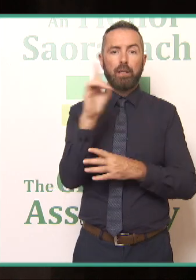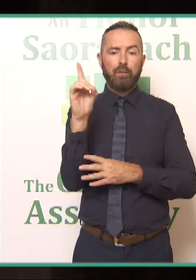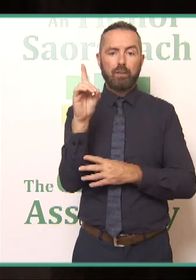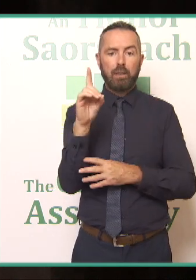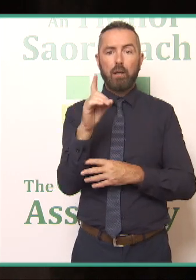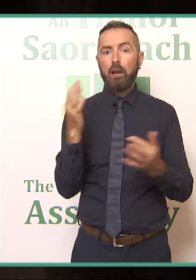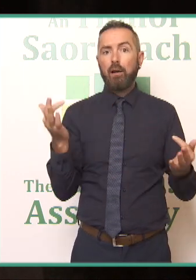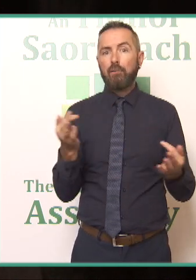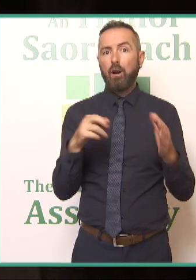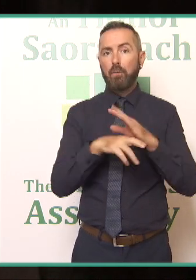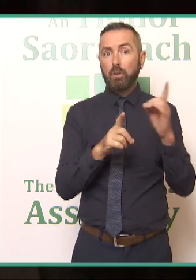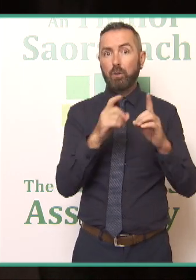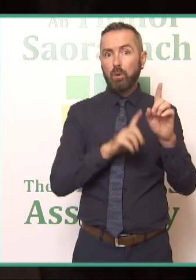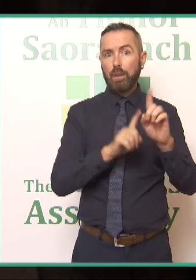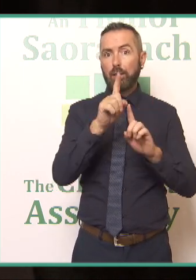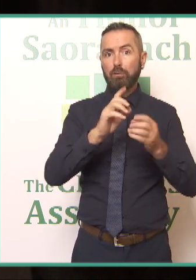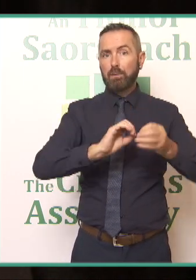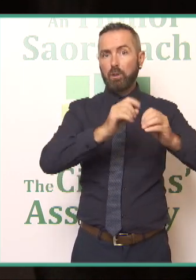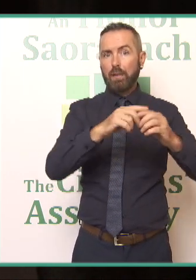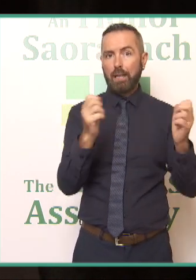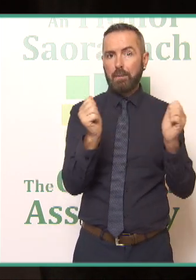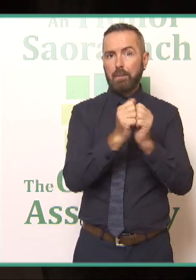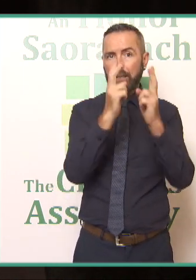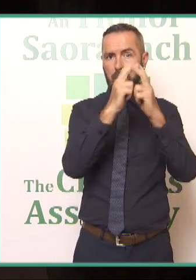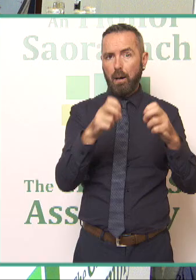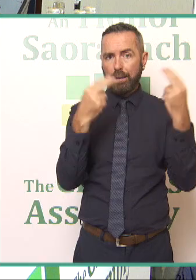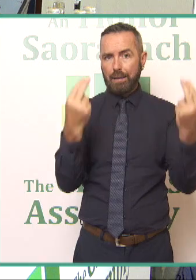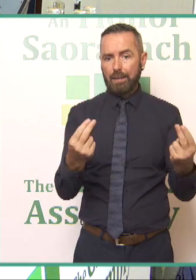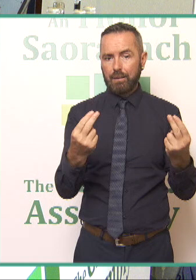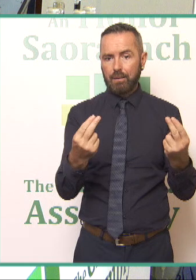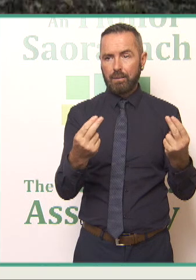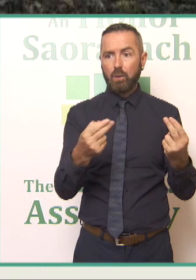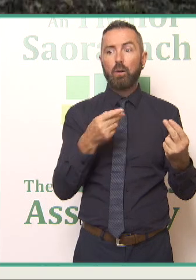to increase production and meet the marketplace that in turn can lead to visual pollution and